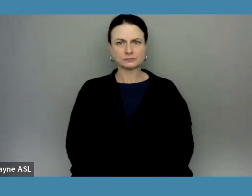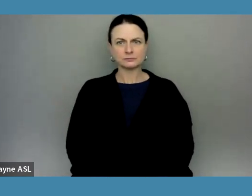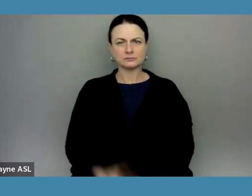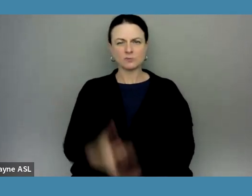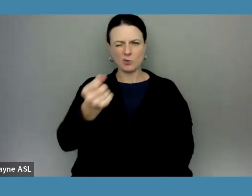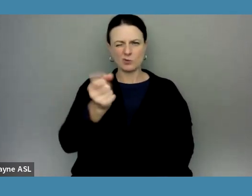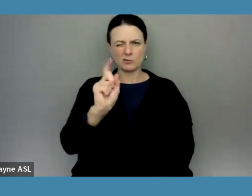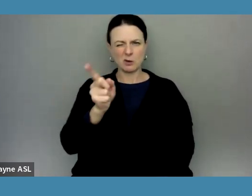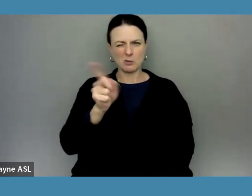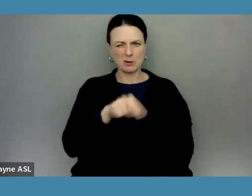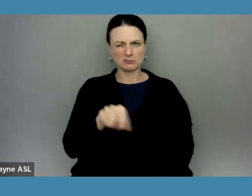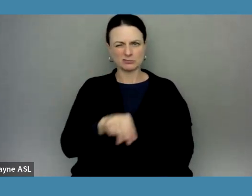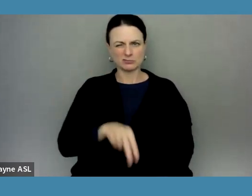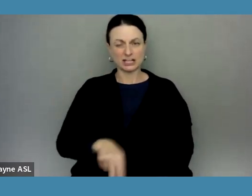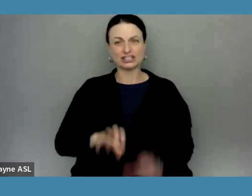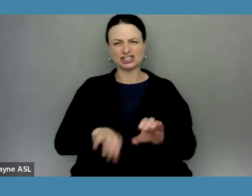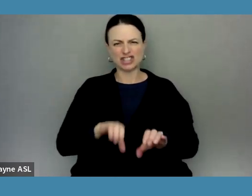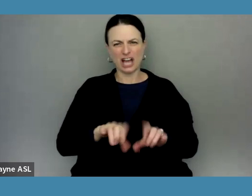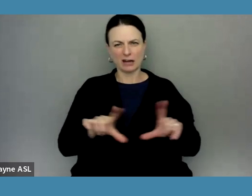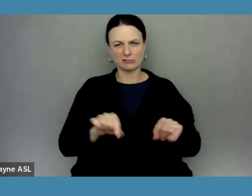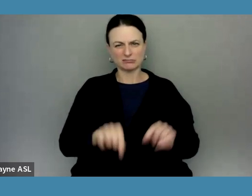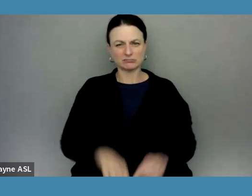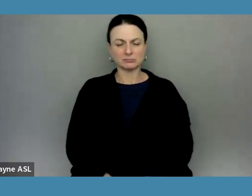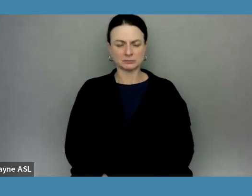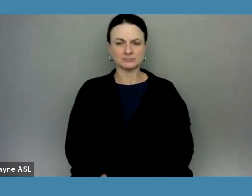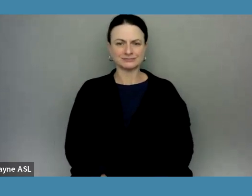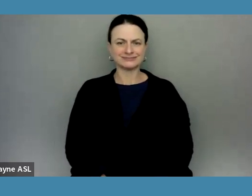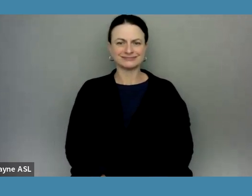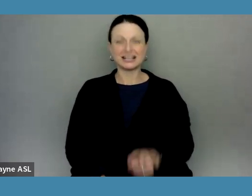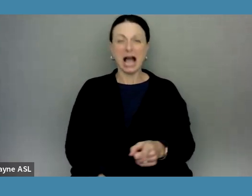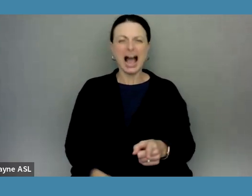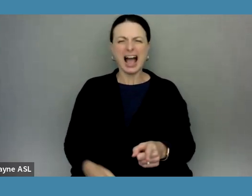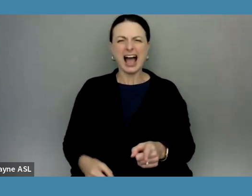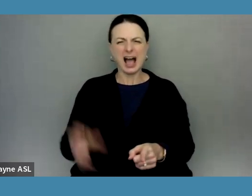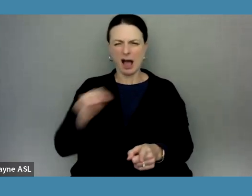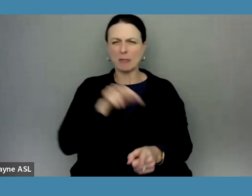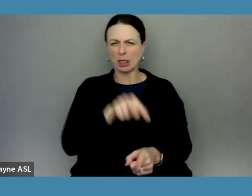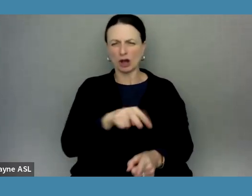And that's in the webinar chat if you'd like to read through it. Okay, thanks, yeah, I'm looking at it.